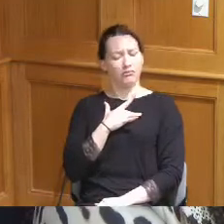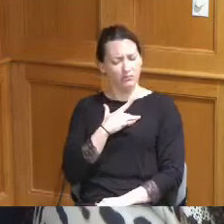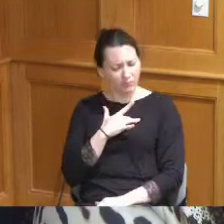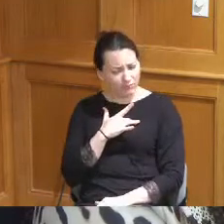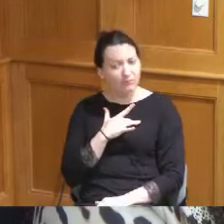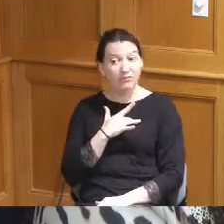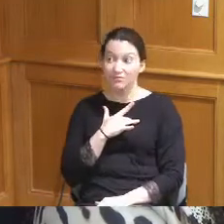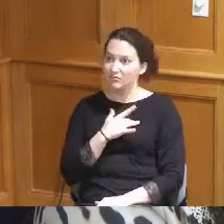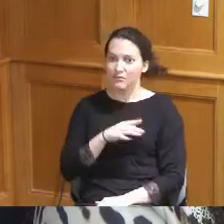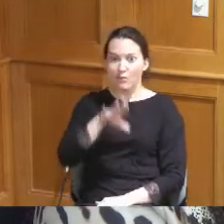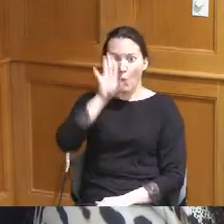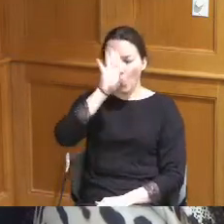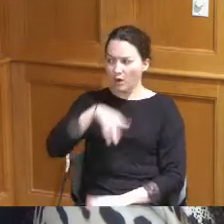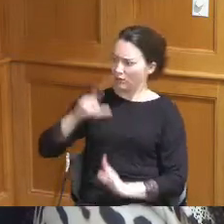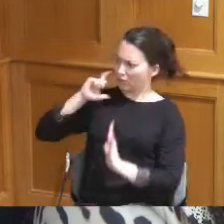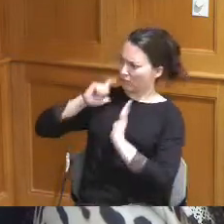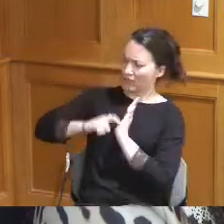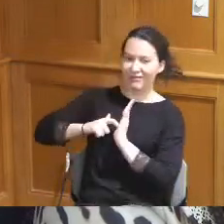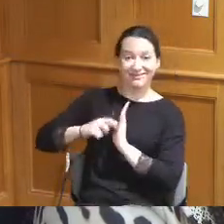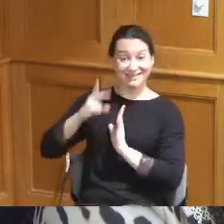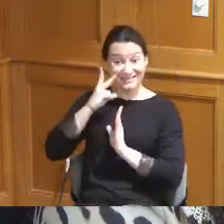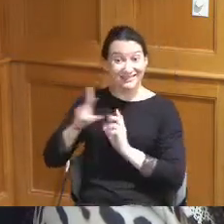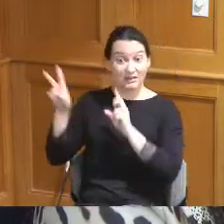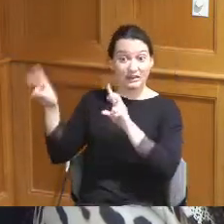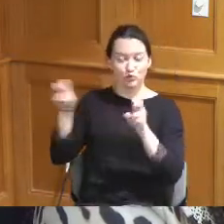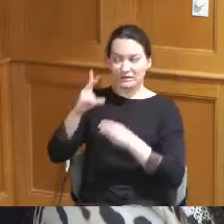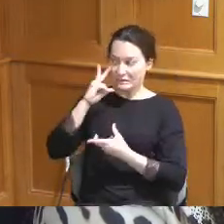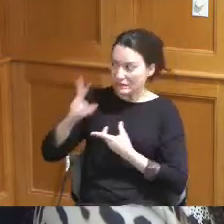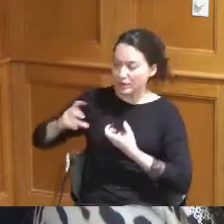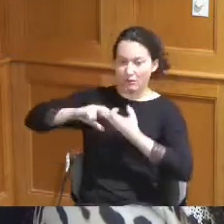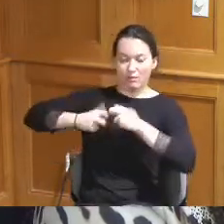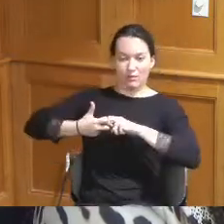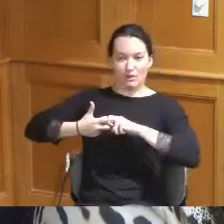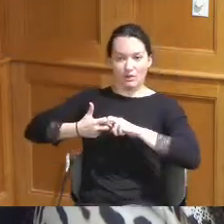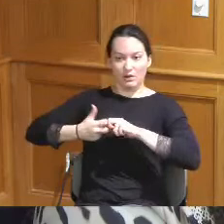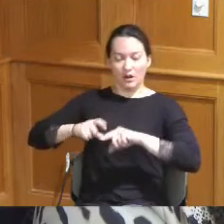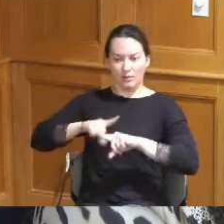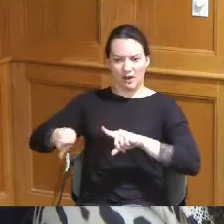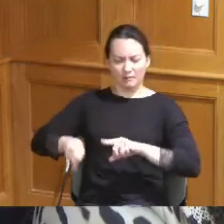great that we recognize the issue and the problem but at some point we need to look at a different